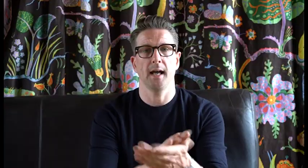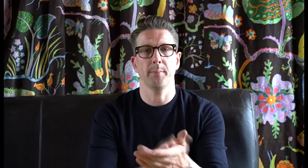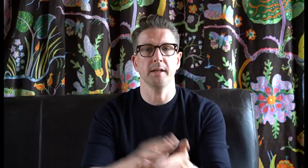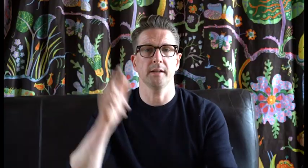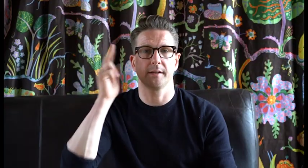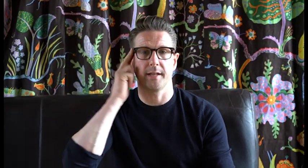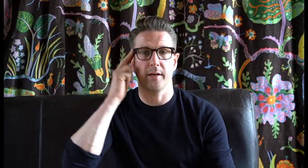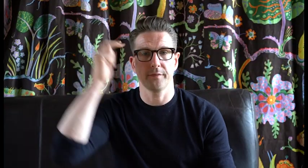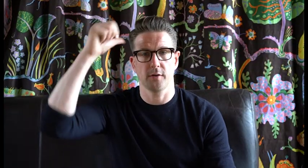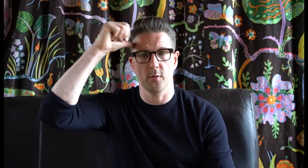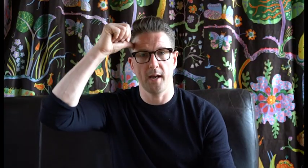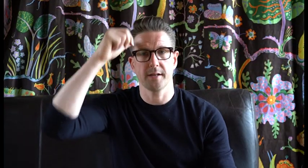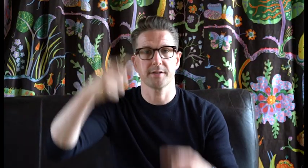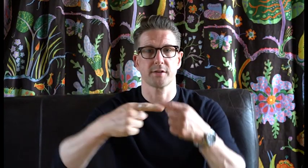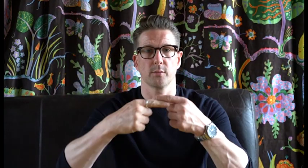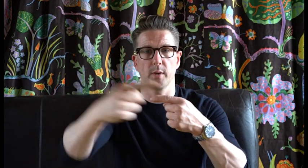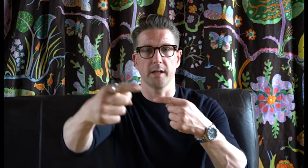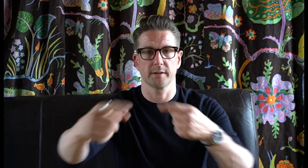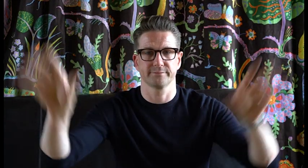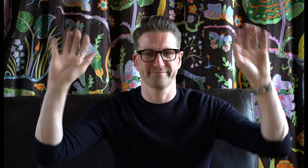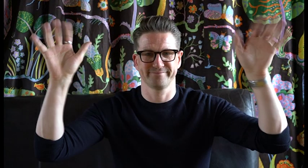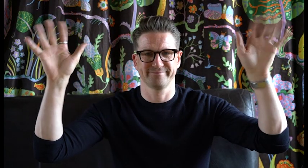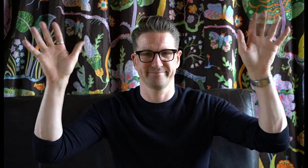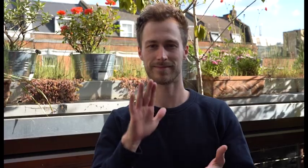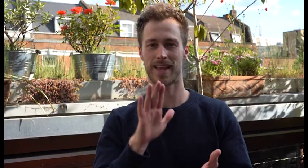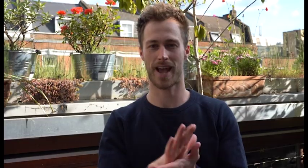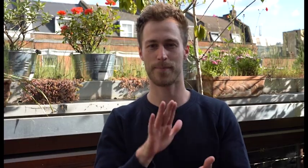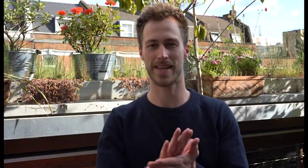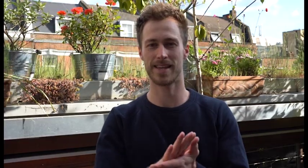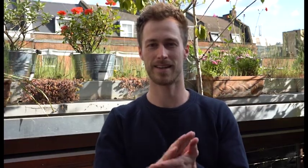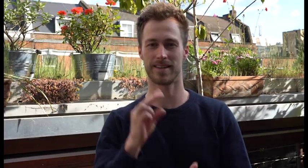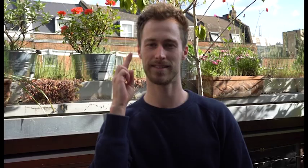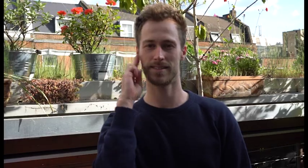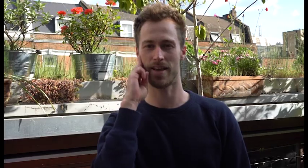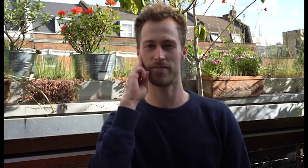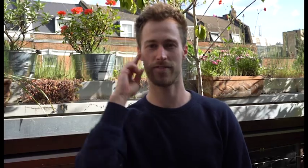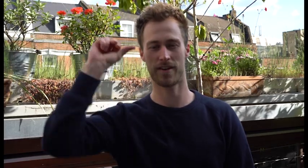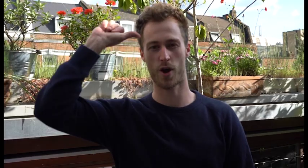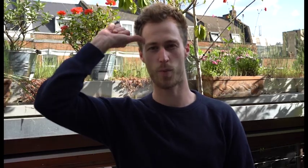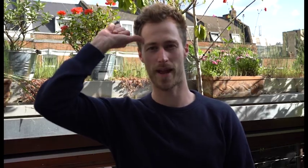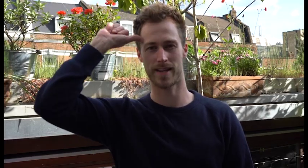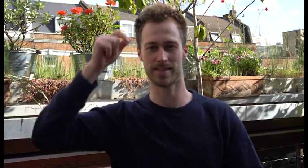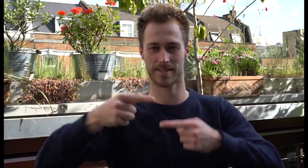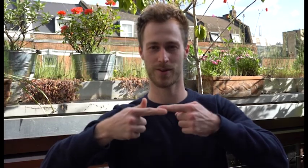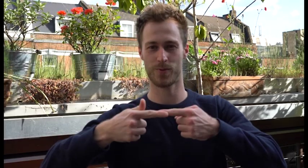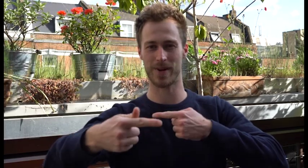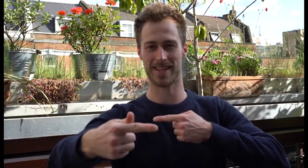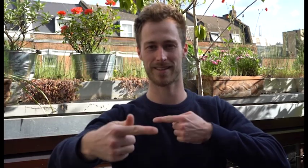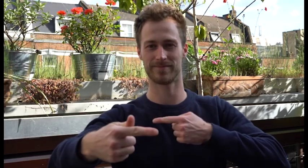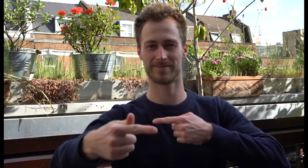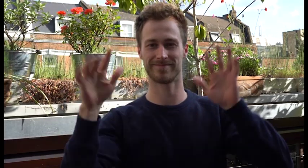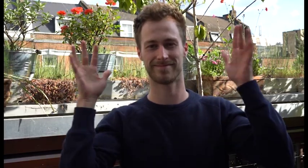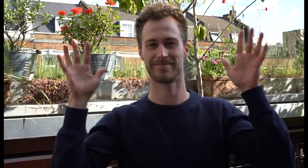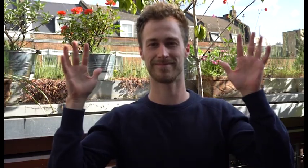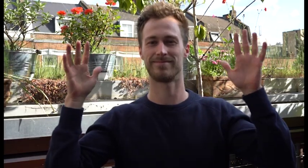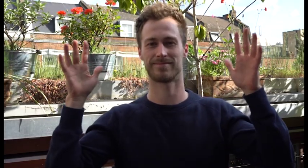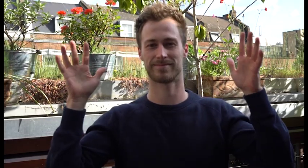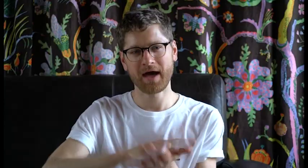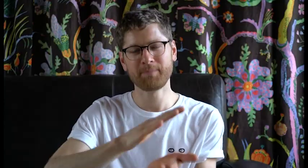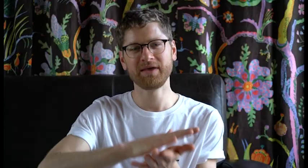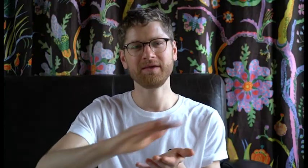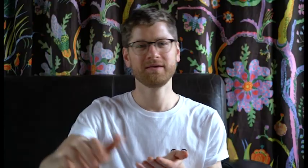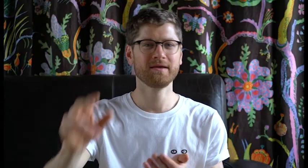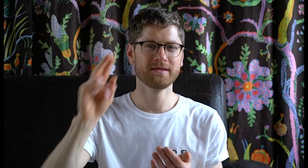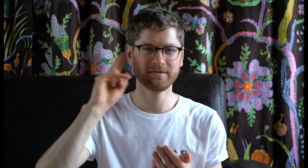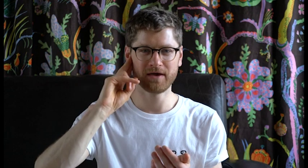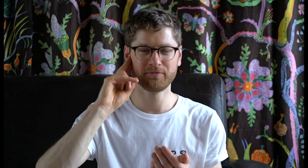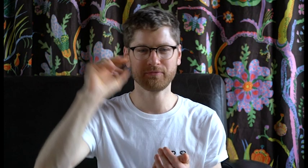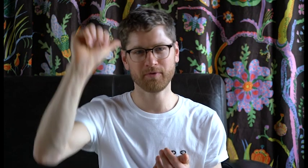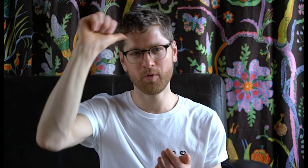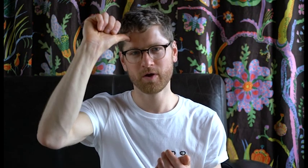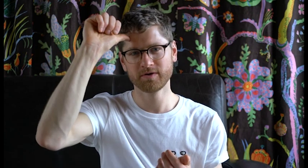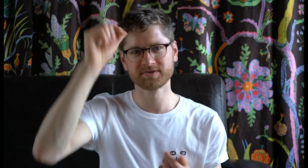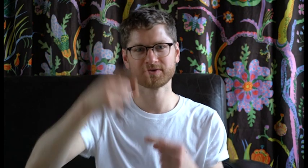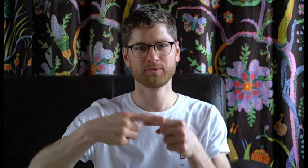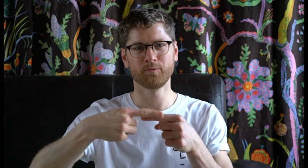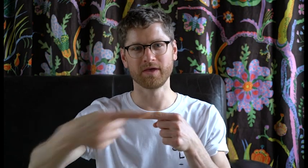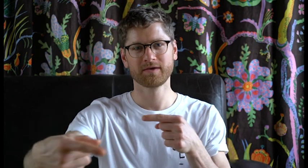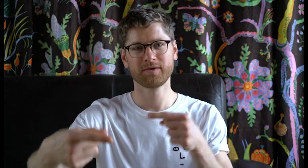Happy Deaf Awareness Week